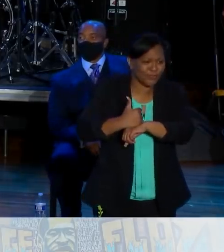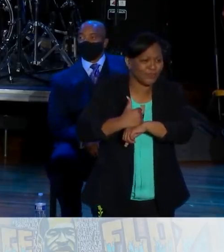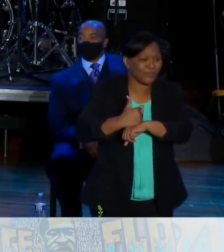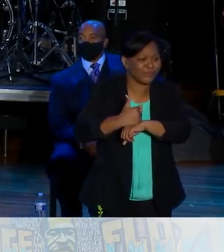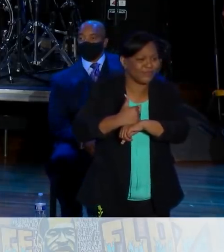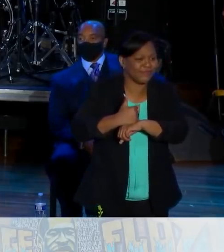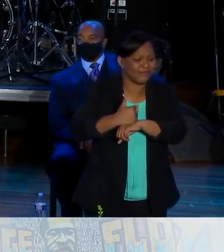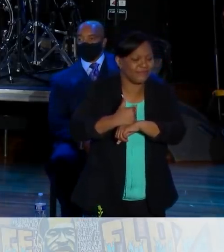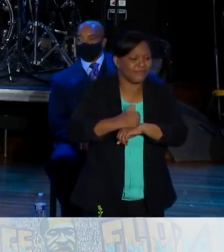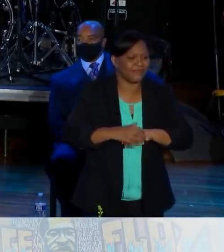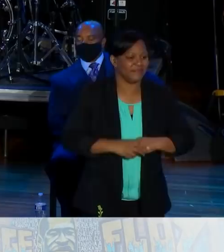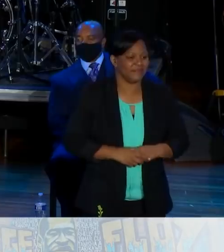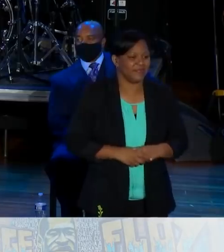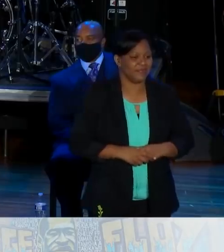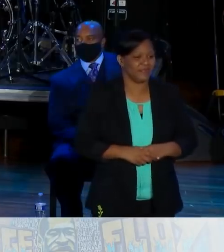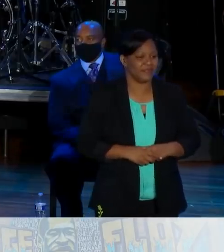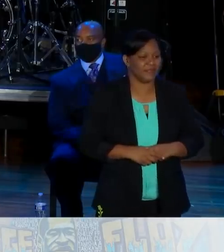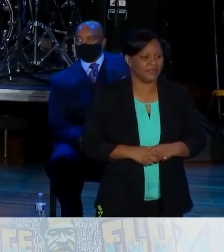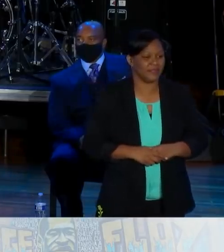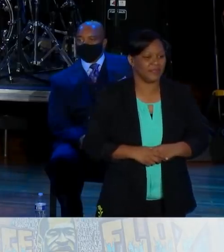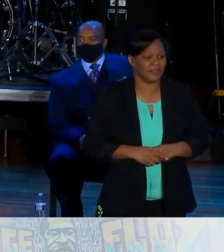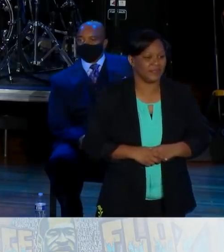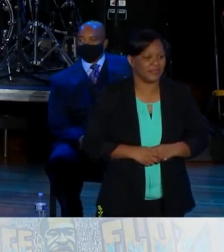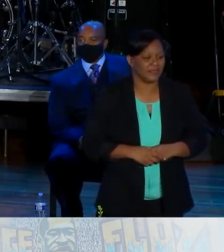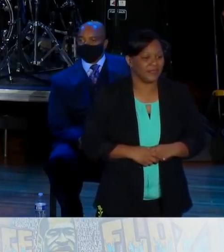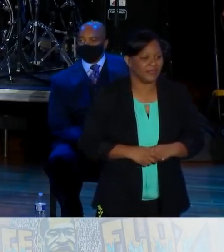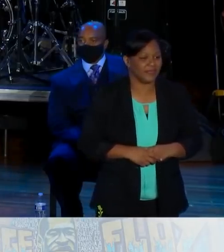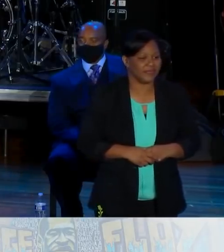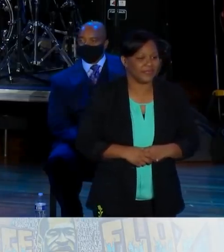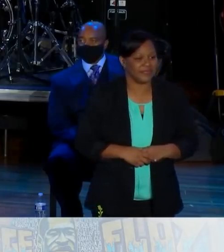THE HEAVENS.